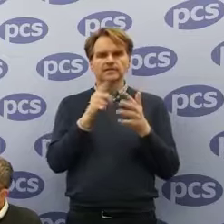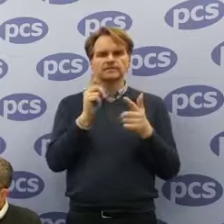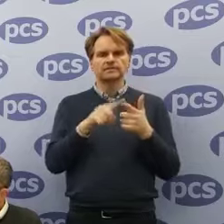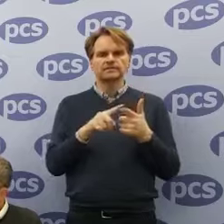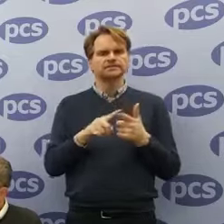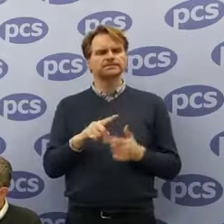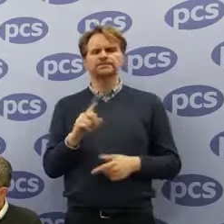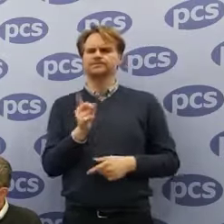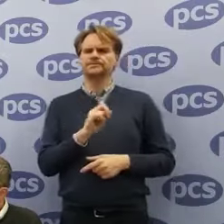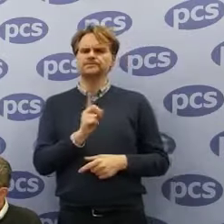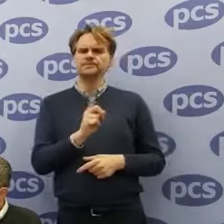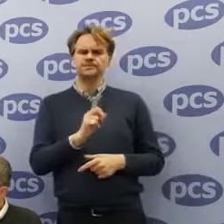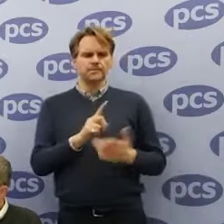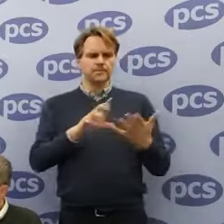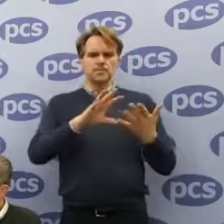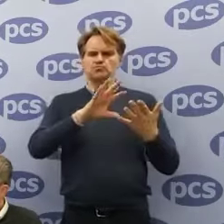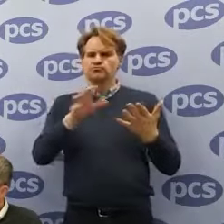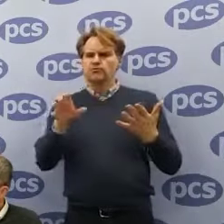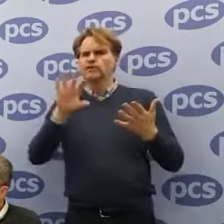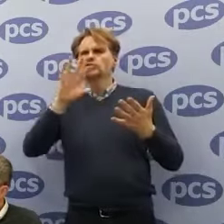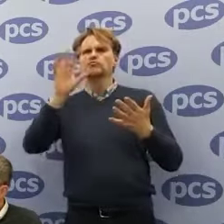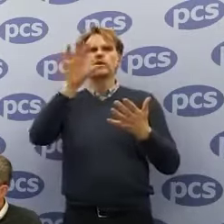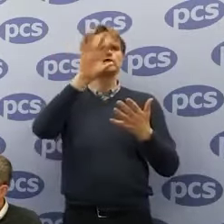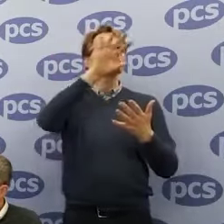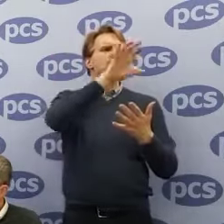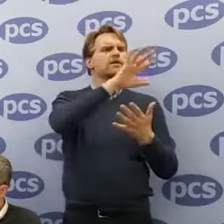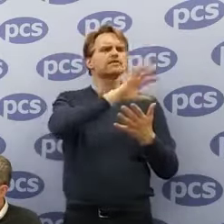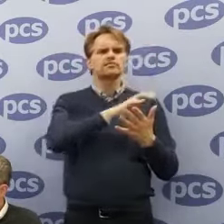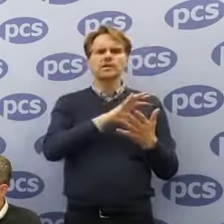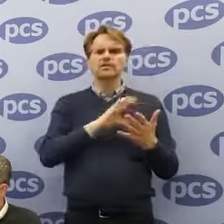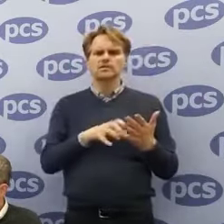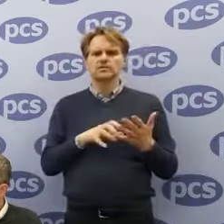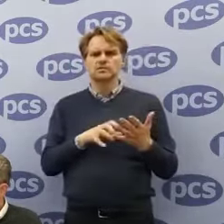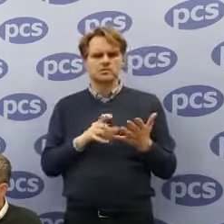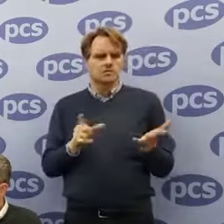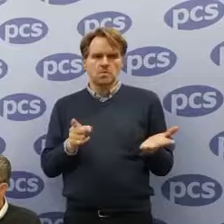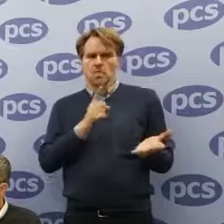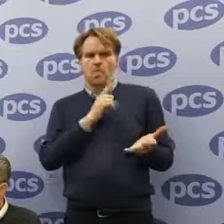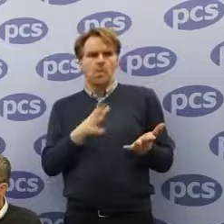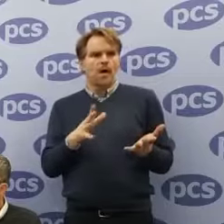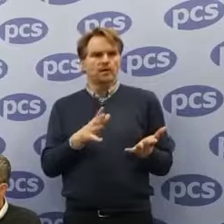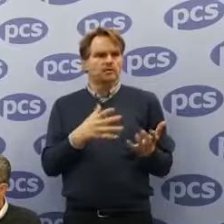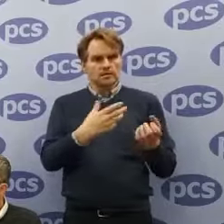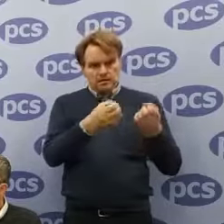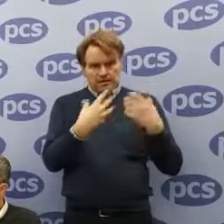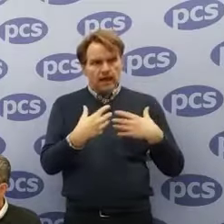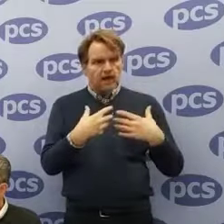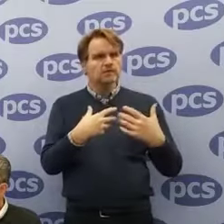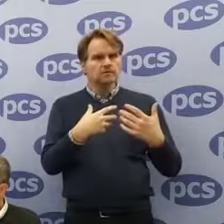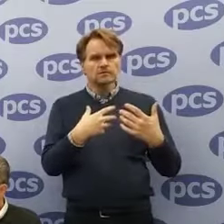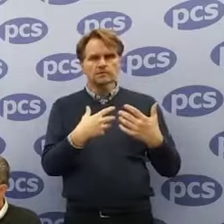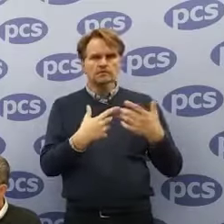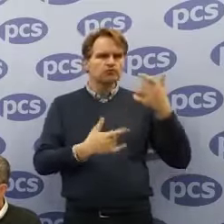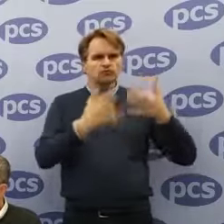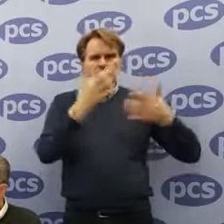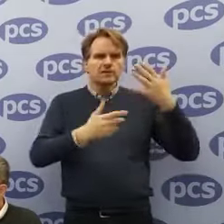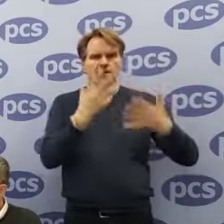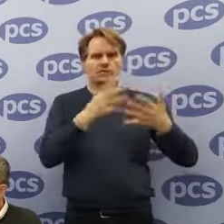in the ballot by branch and Annette says why can't we have a ballot where we're allowed to know the results for each group? So it's very much about the